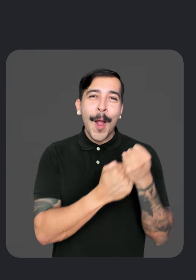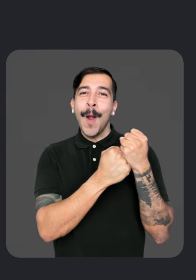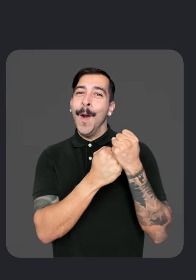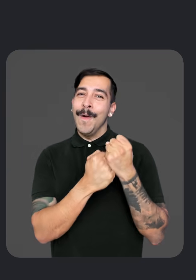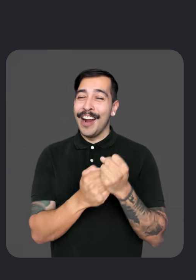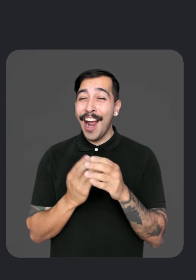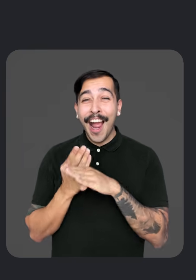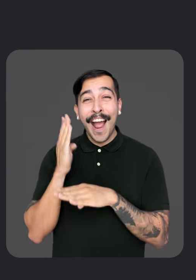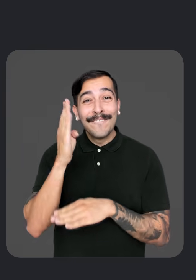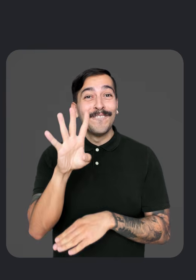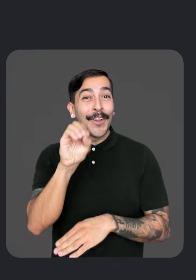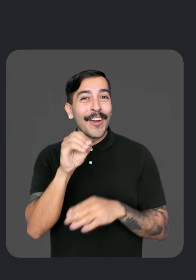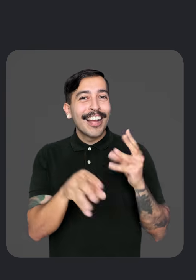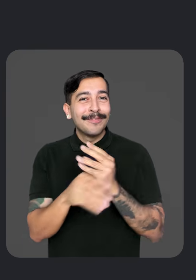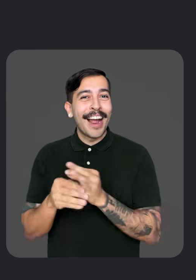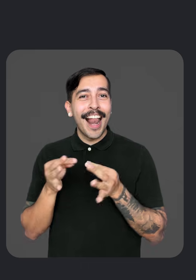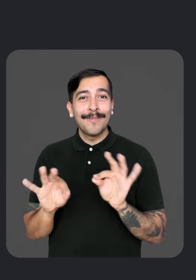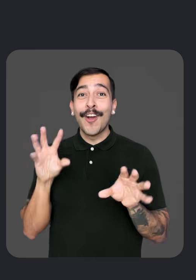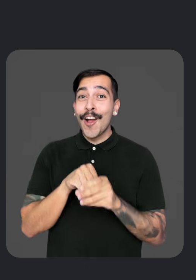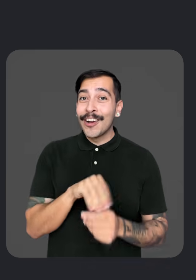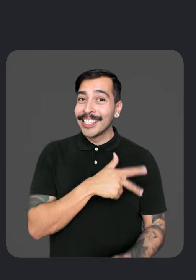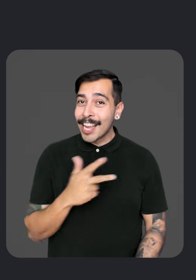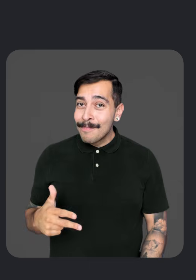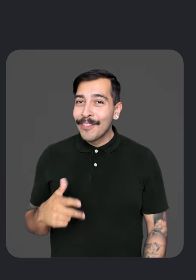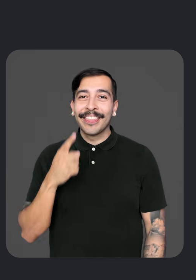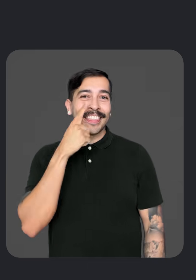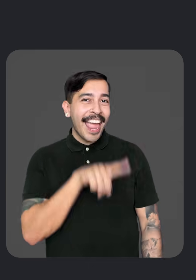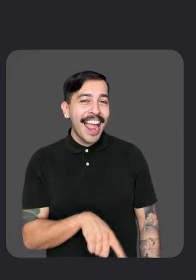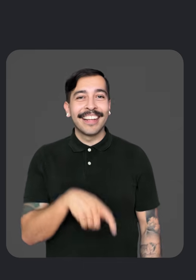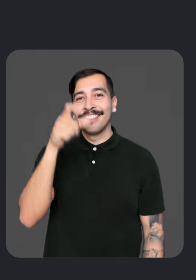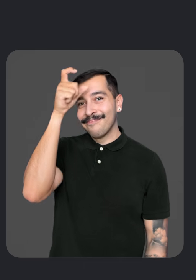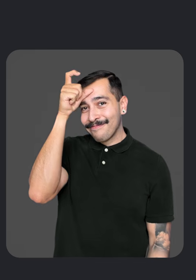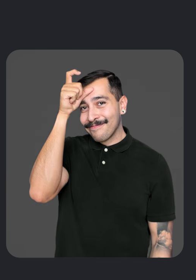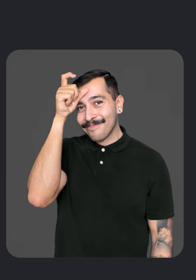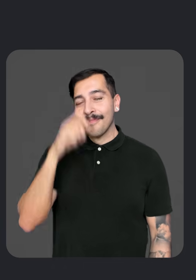to support over 40 additional languages, including Danish, Thai, and Turkish.